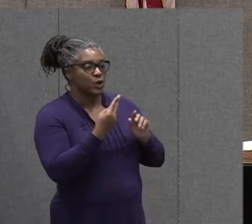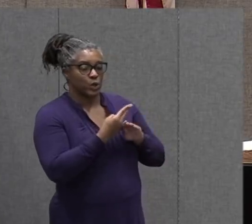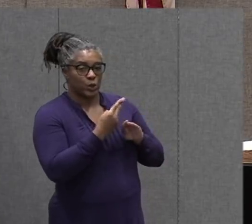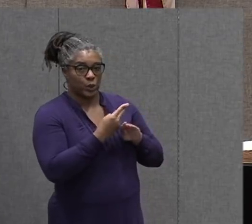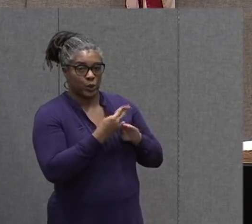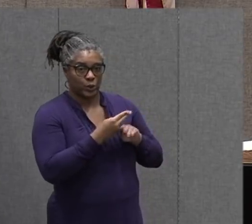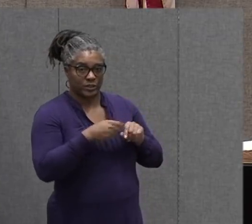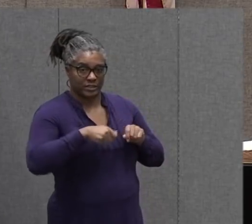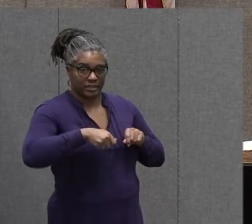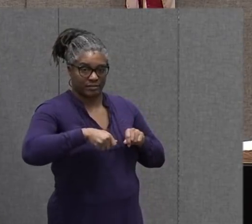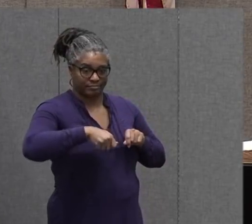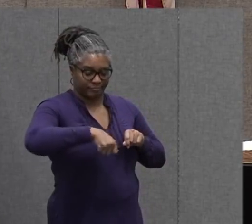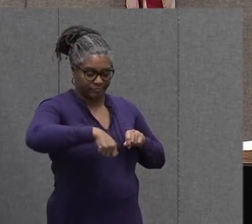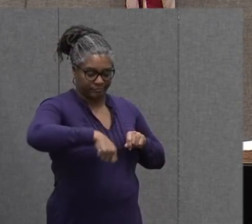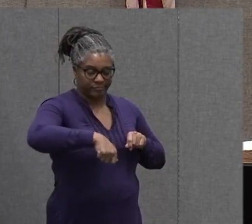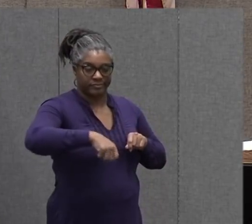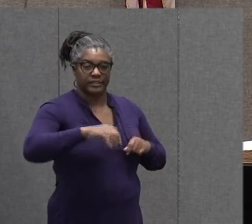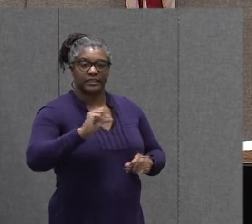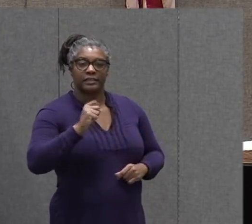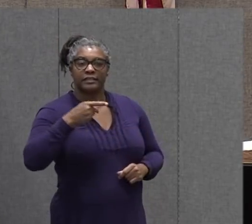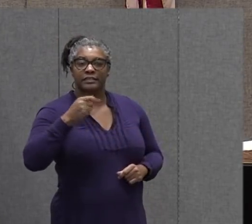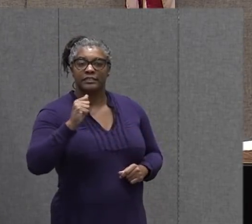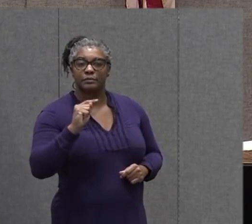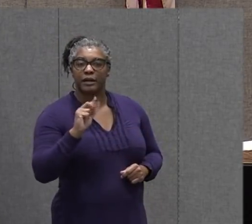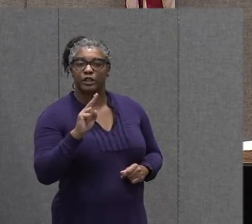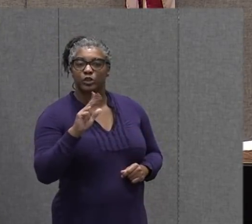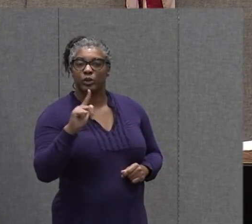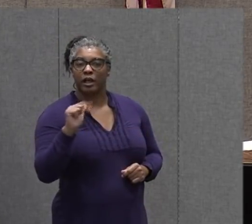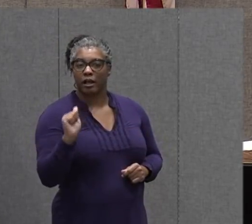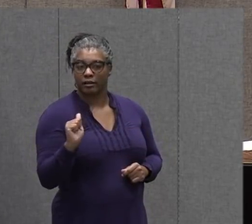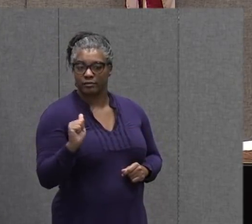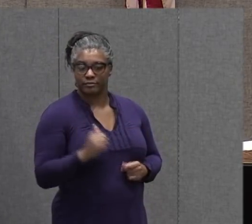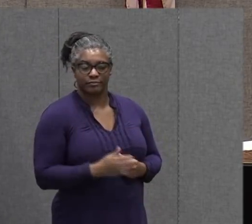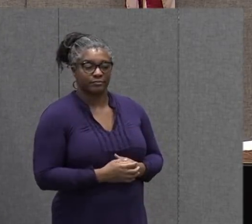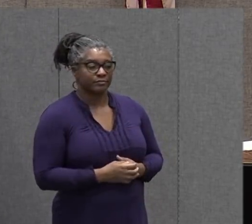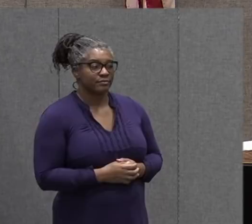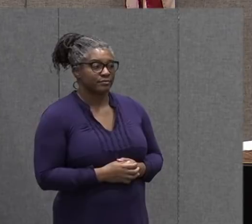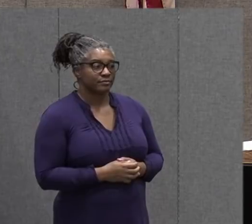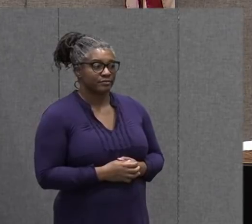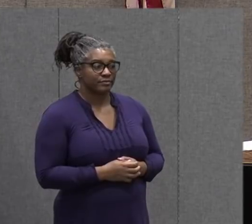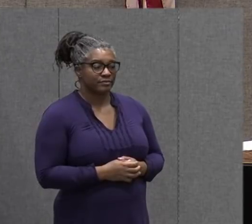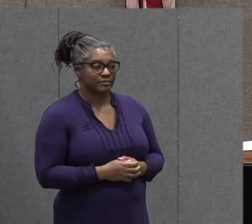we don't want to do that. [Mr. R.] Okay, so I'm mixing these bad boys around. [Miss Garcia] You're gonna mix it up and then you're gonna flip it over